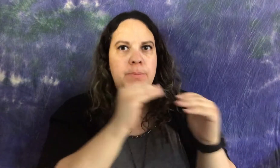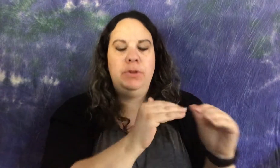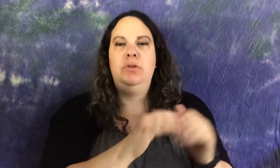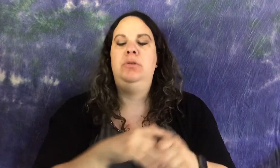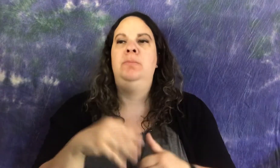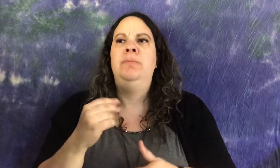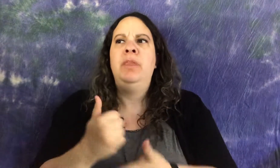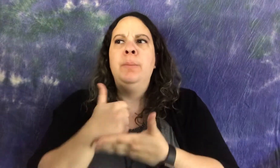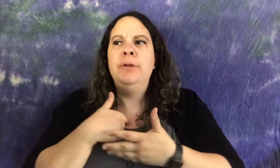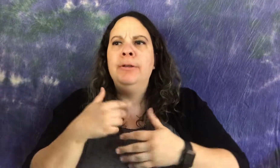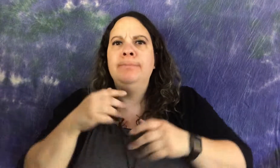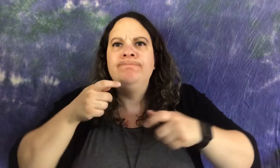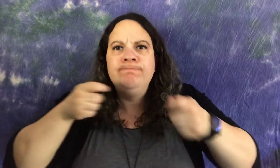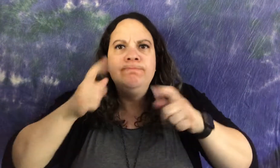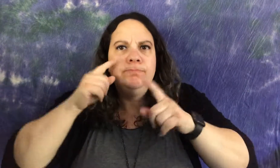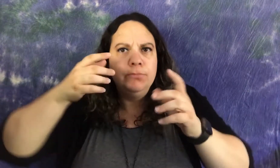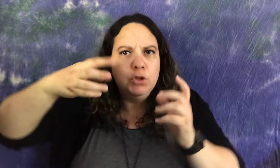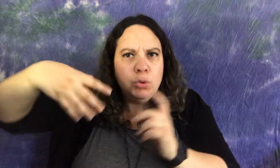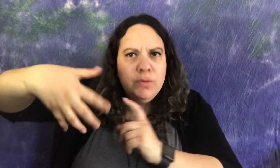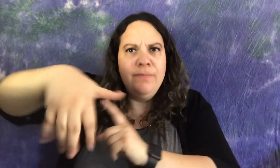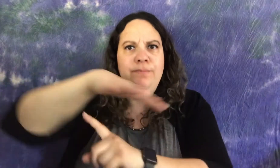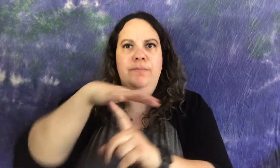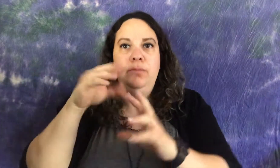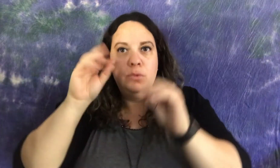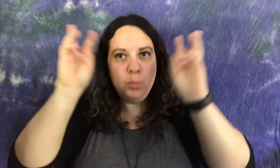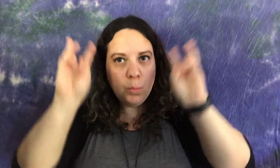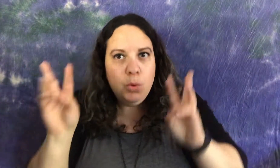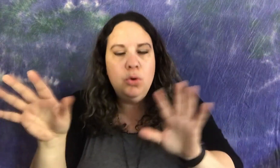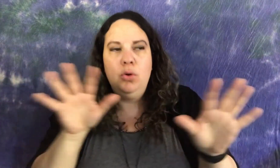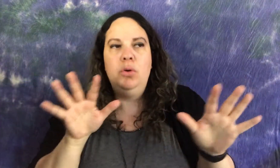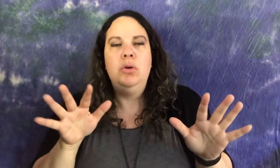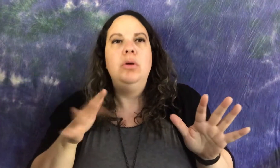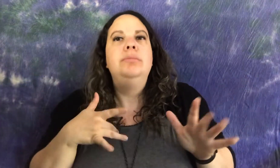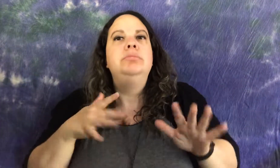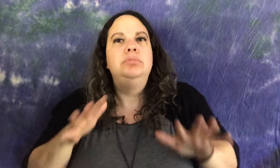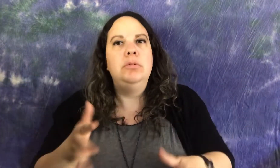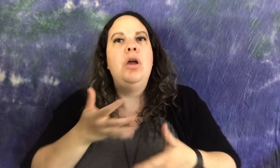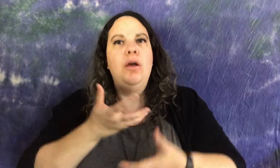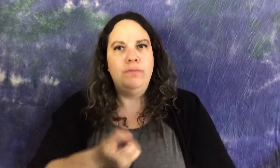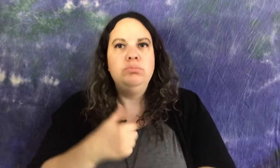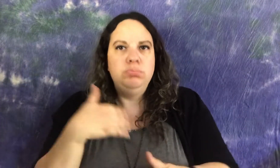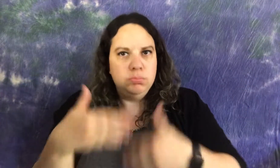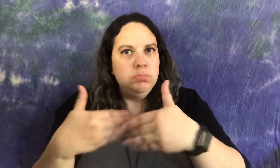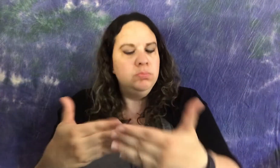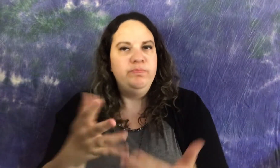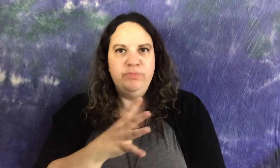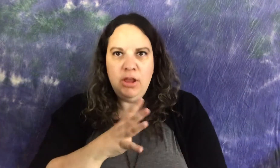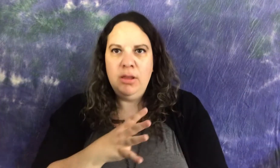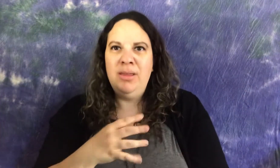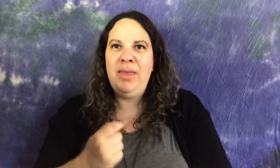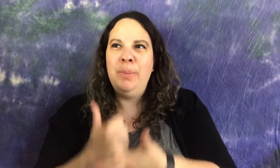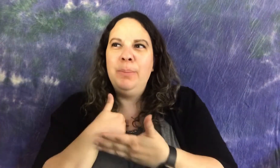I was also able to handle the environment and the weather. I felt confident and was able to carry on; I was fine.